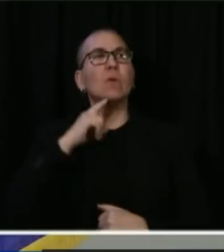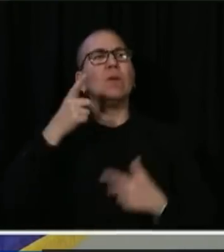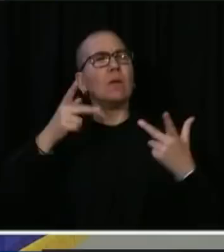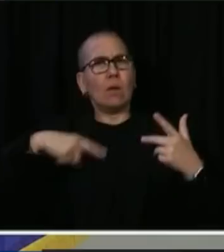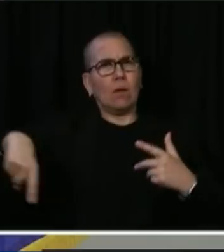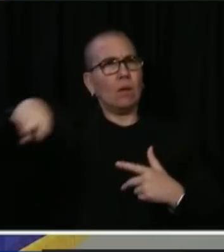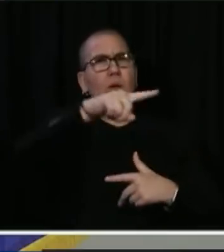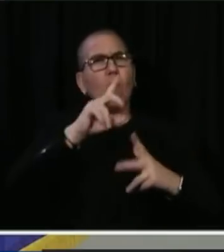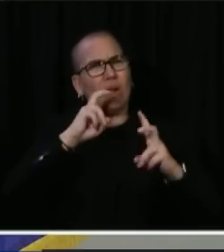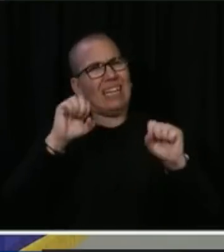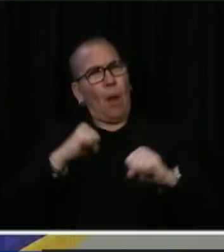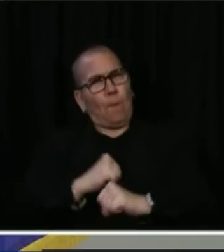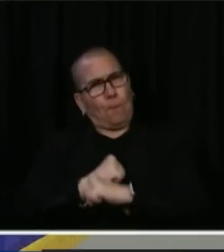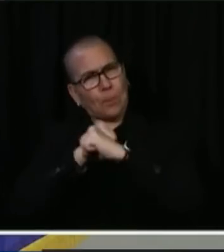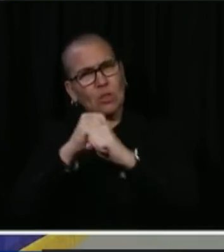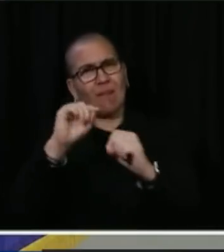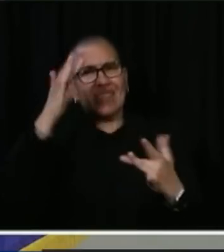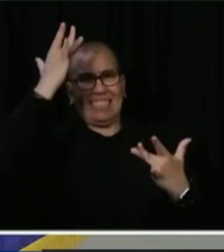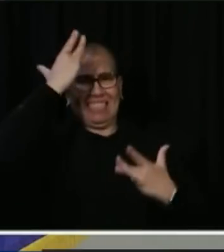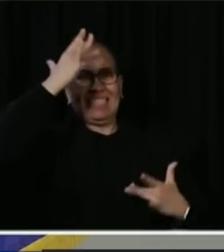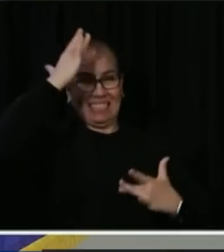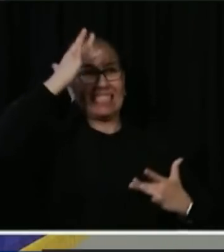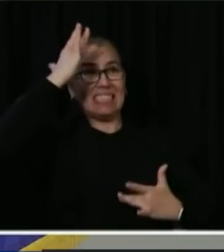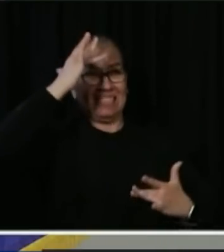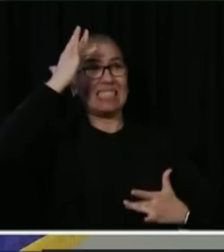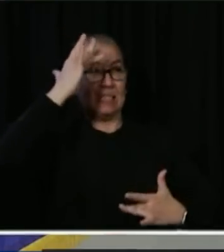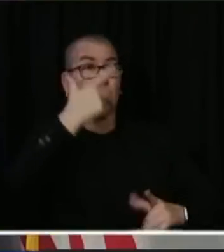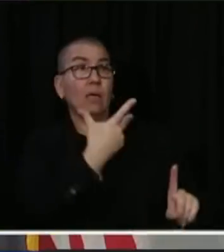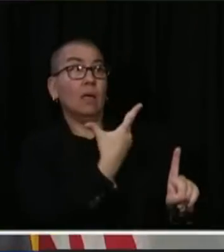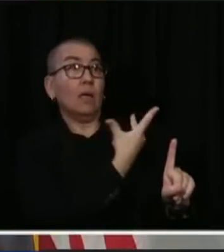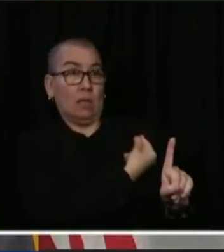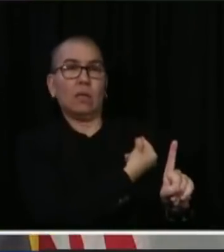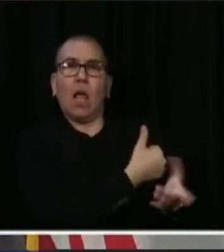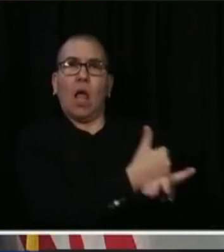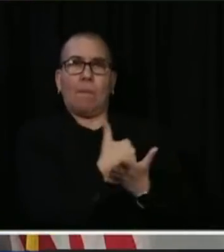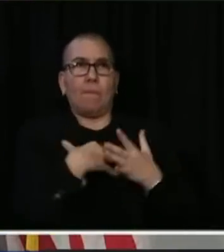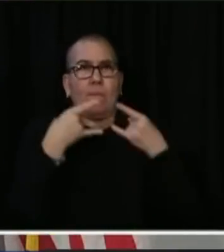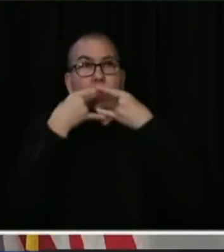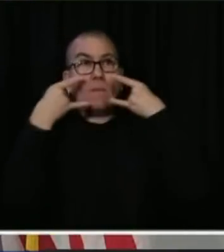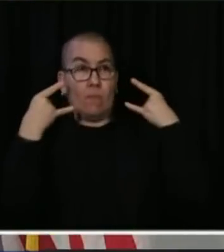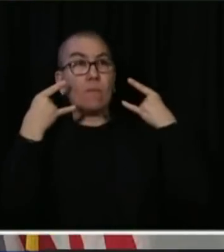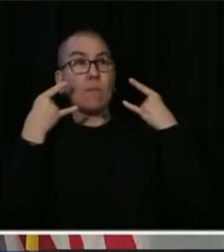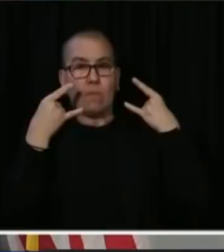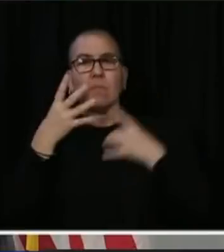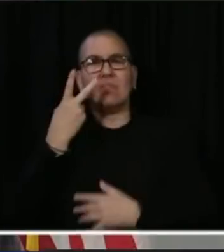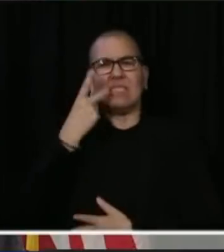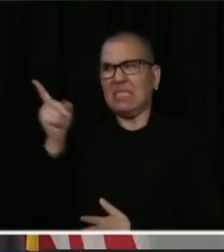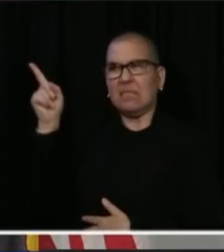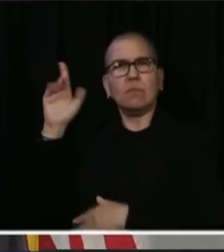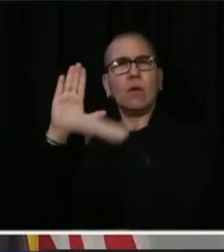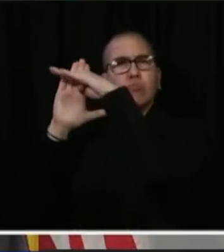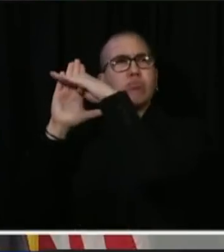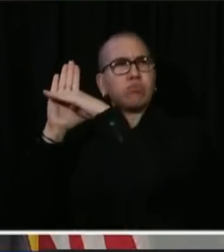CAUTION THOSE WHO ARE NERVOUS, MYSELF INCLUDED. WE HAVE A LITTLE BIT MORE WORK TO DO, 60% AND THAT BLUNTED A LOT OF IT BUT WE SAW A HIGH CAPACITY AND WE ARE STILL LOSING WEIGHT TOO MANY MINNESOTANS, 13 TODAY, AND THOSE